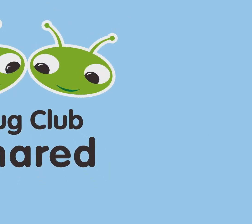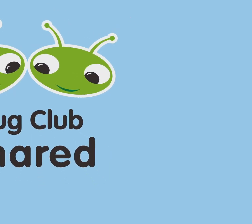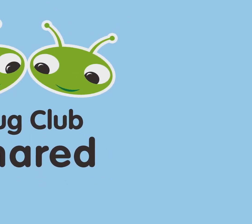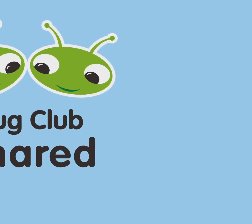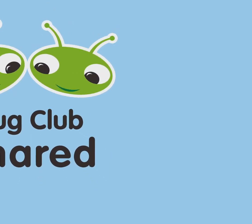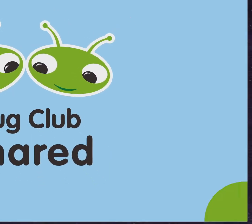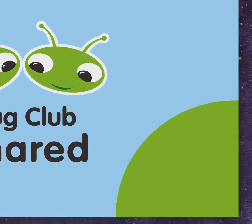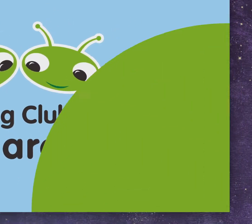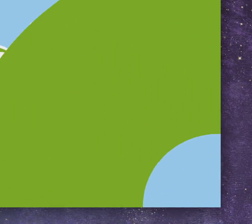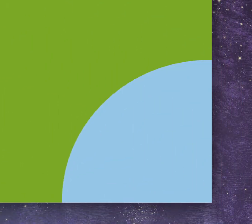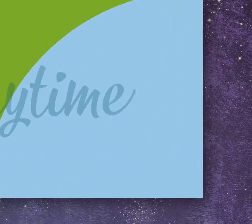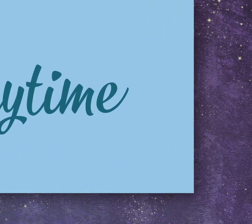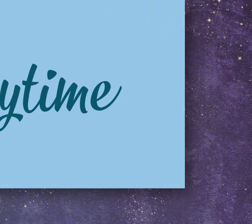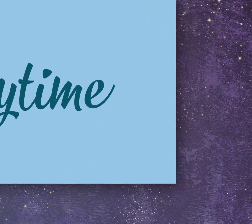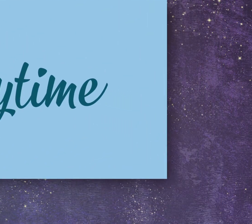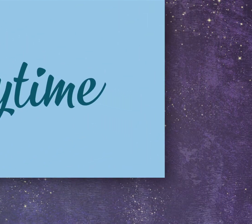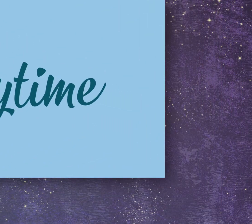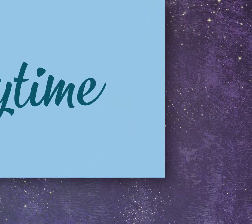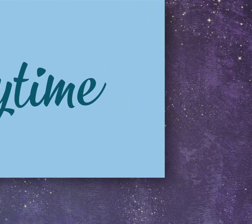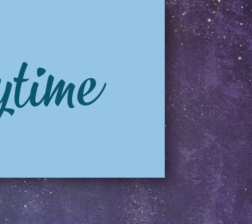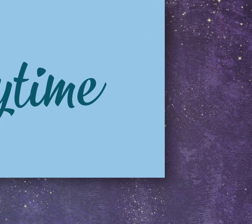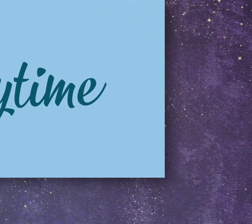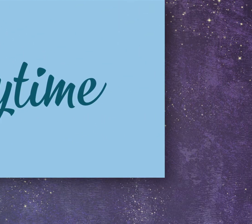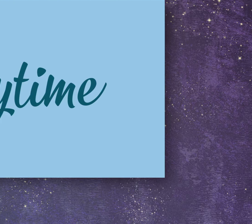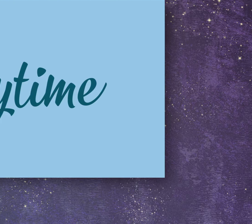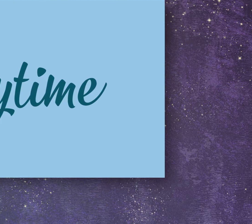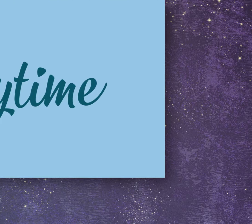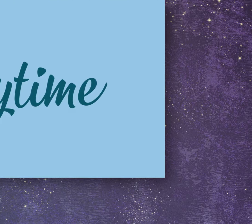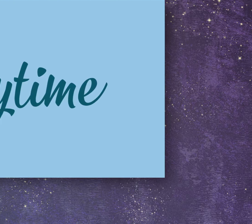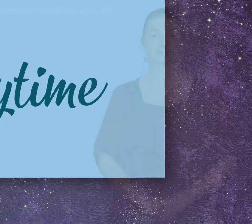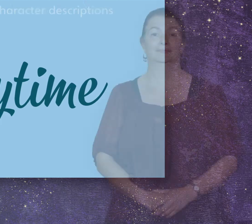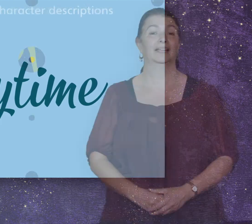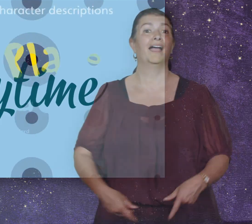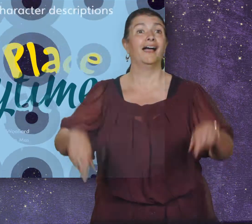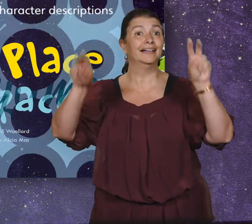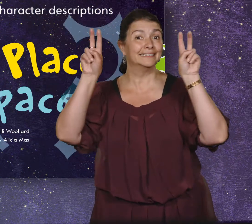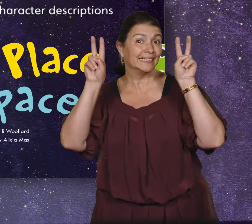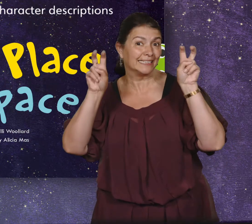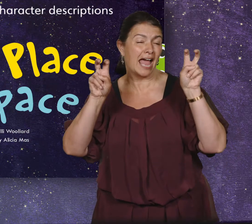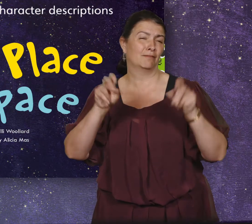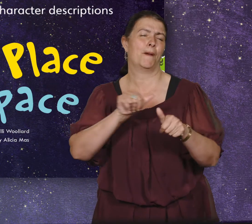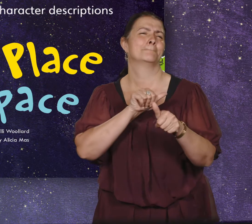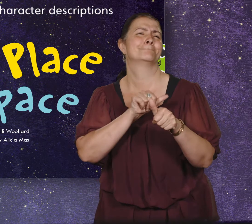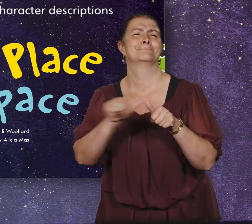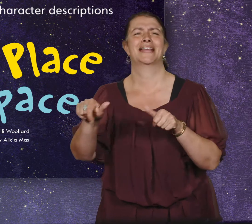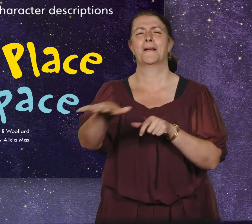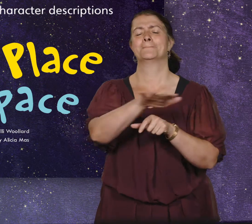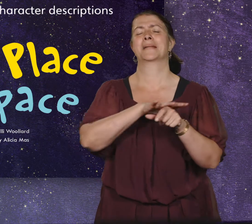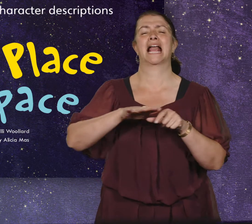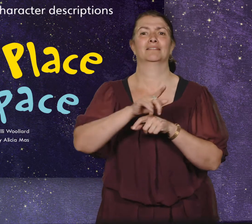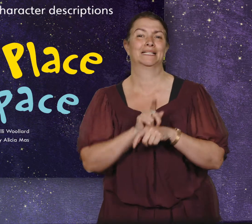The Best Place in Space